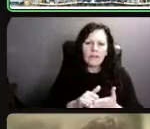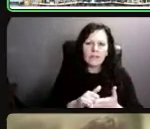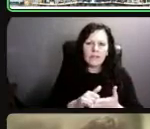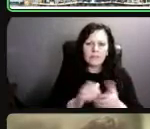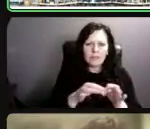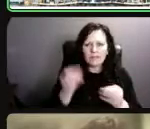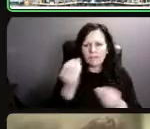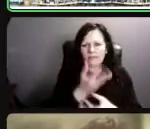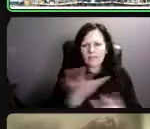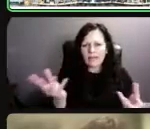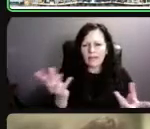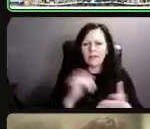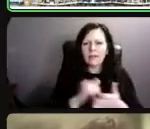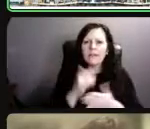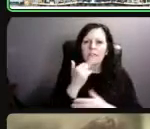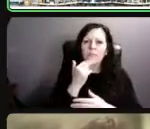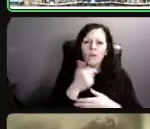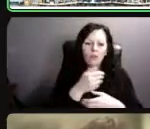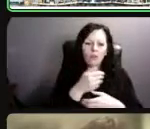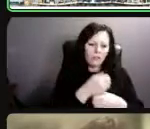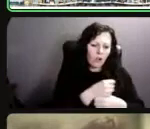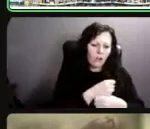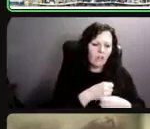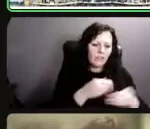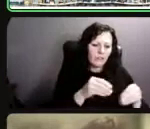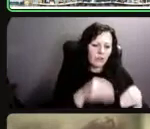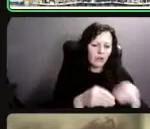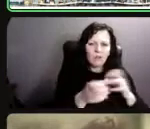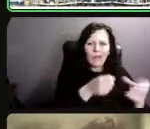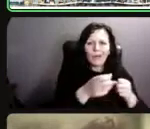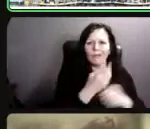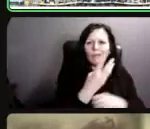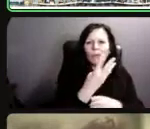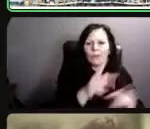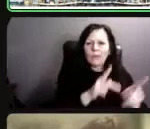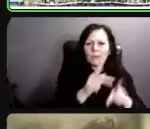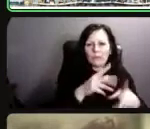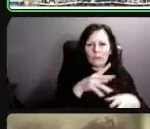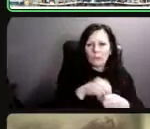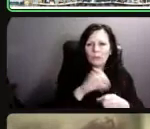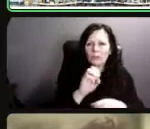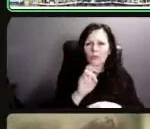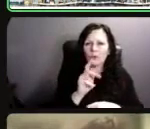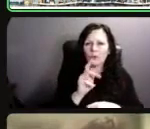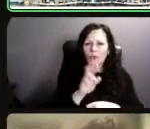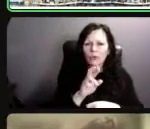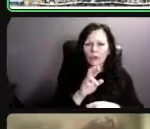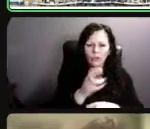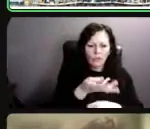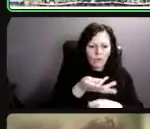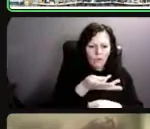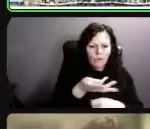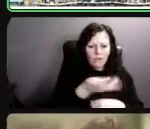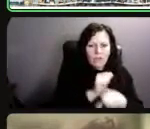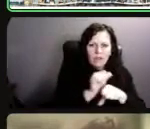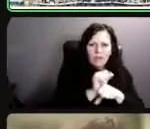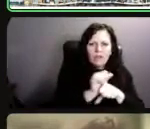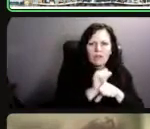I'M CURIOUS HERE AND AND I